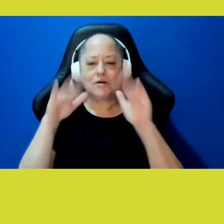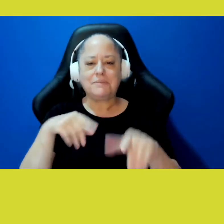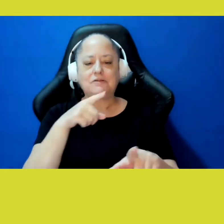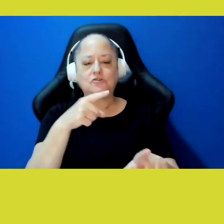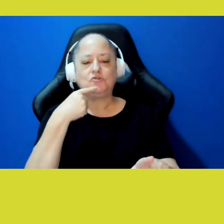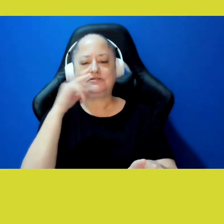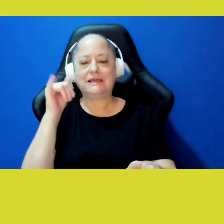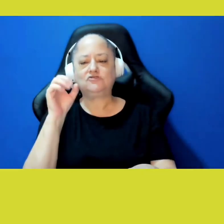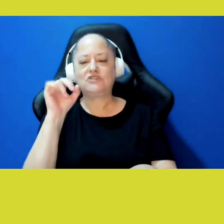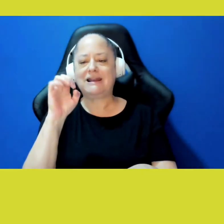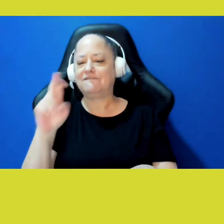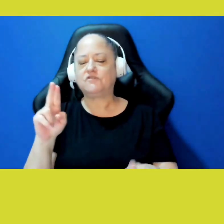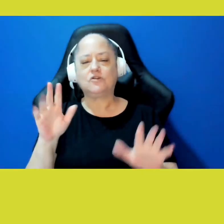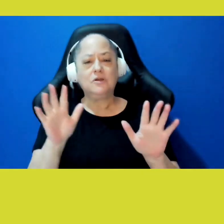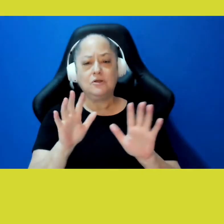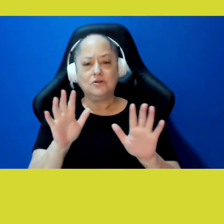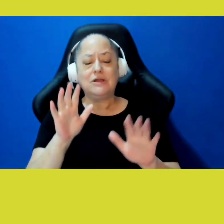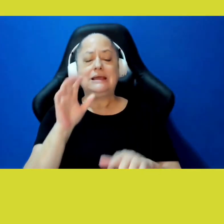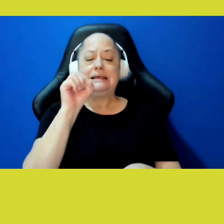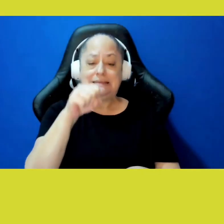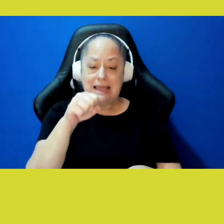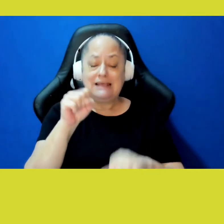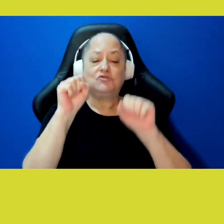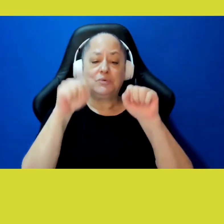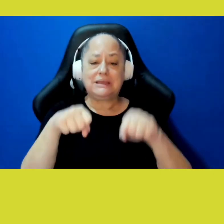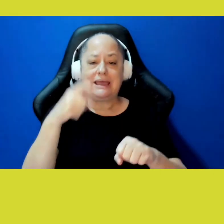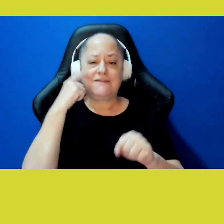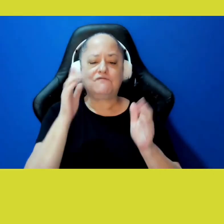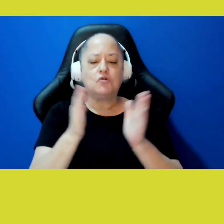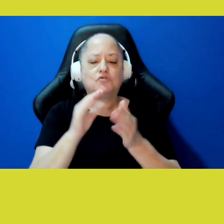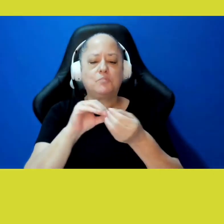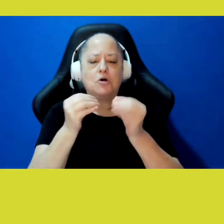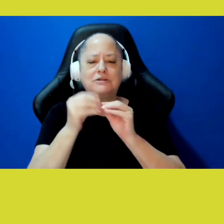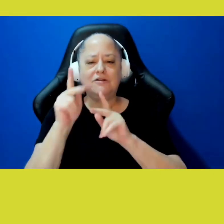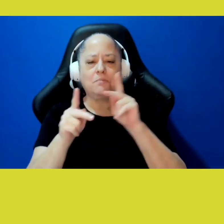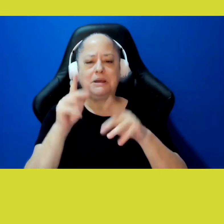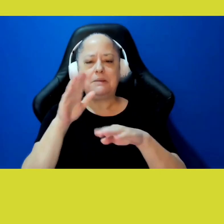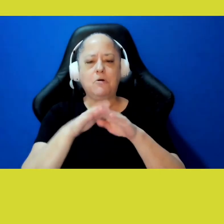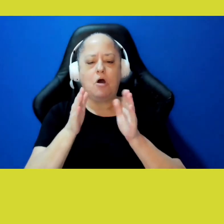no, I mean, yes, we can for the small number of people that are on the street today. But if we're going